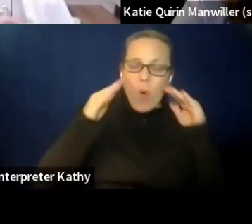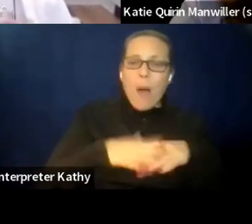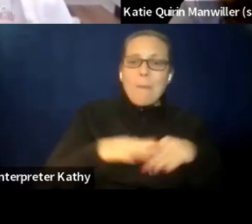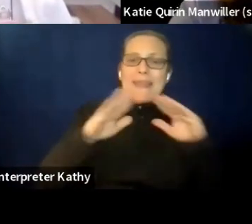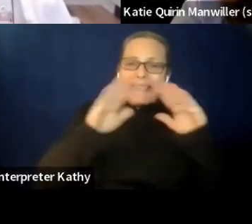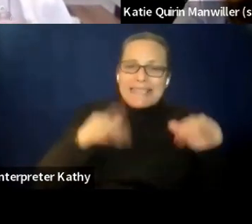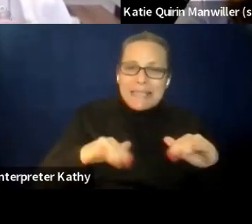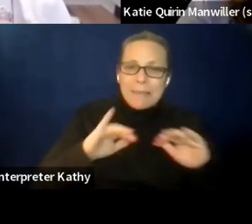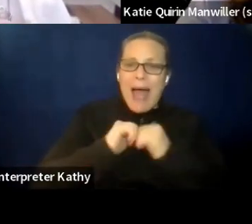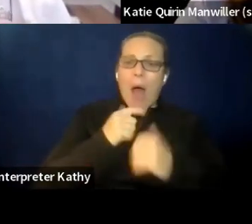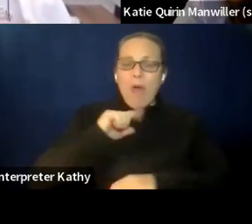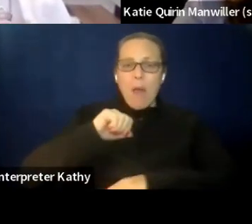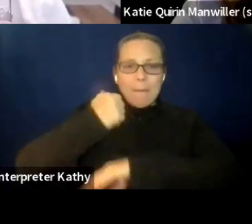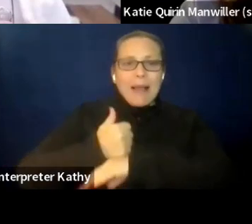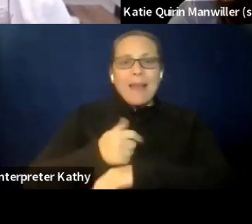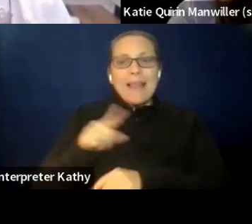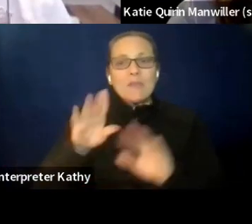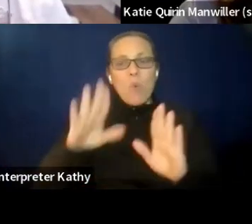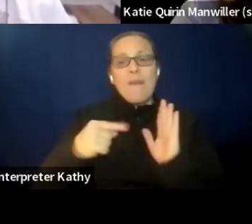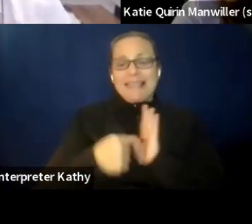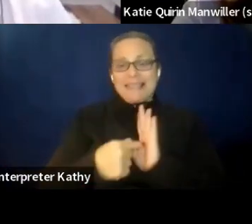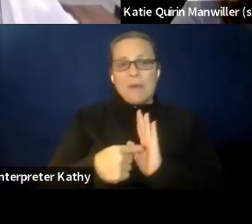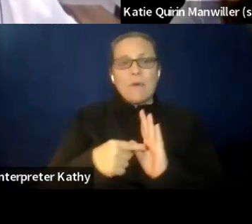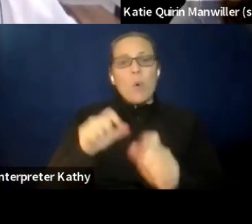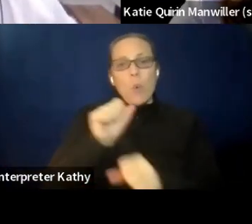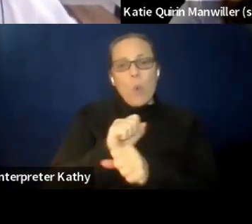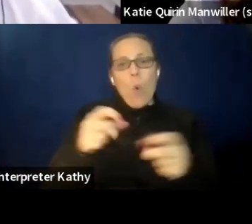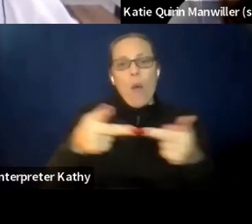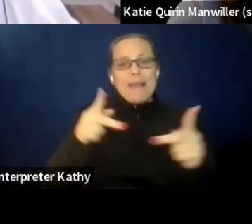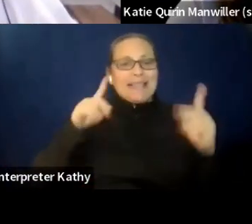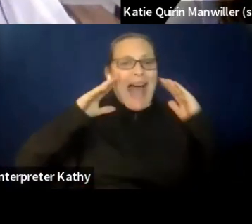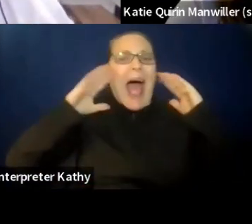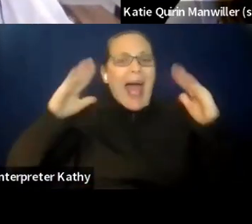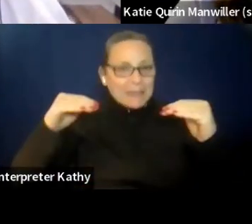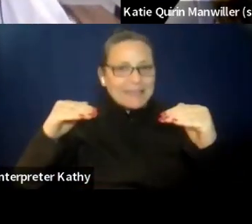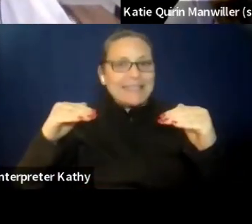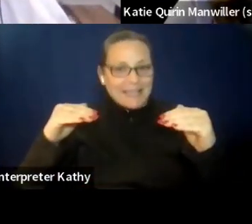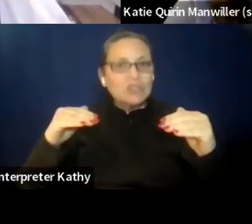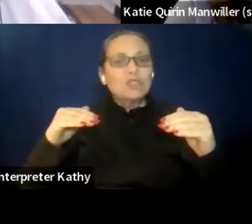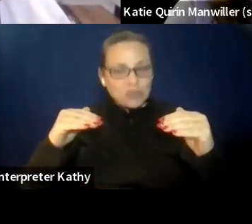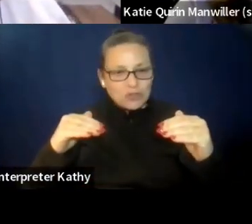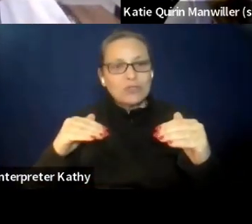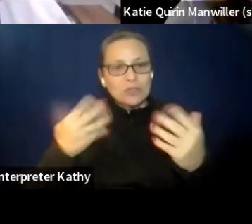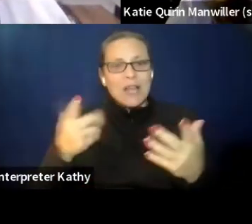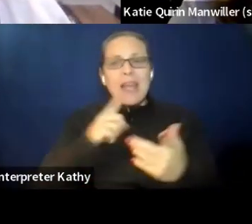Thanks for tying that back into the presentation around, like, systems and how they are built and that's a great